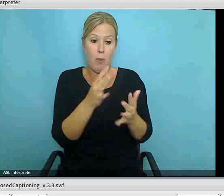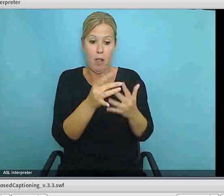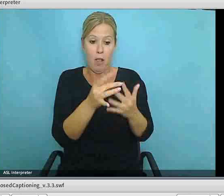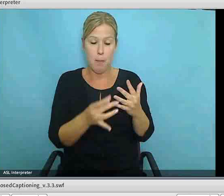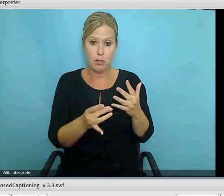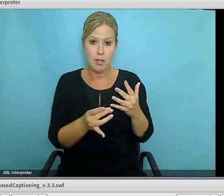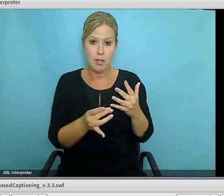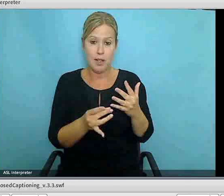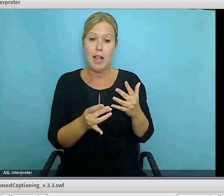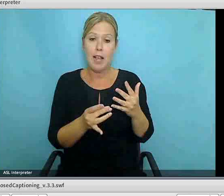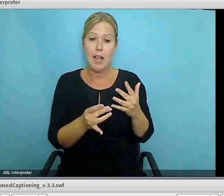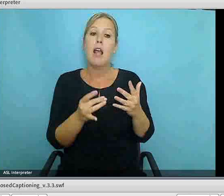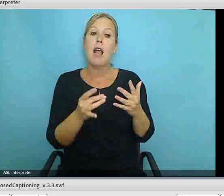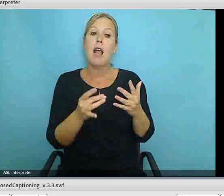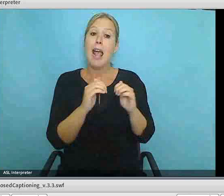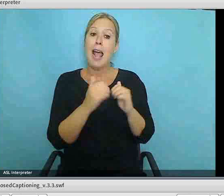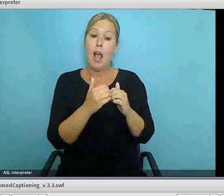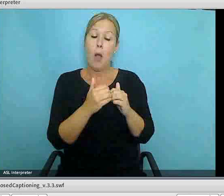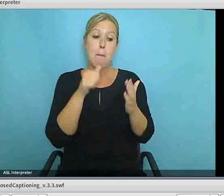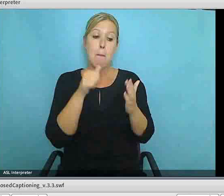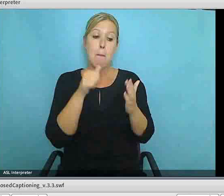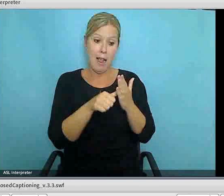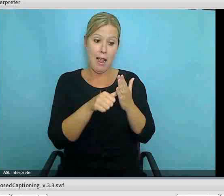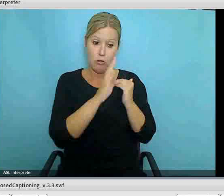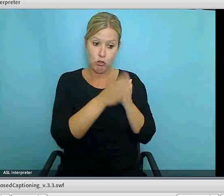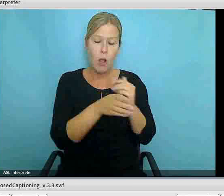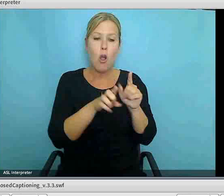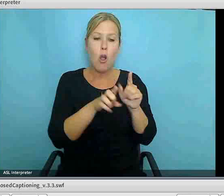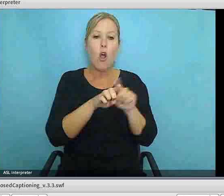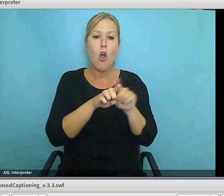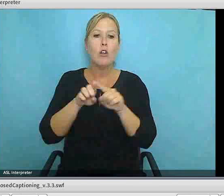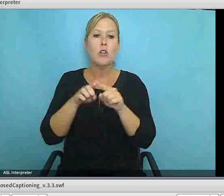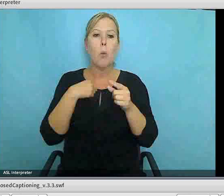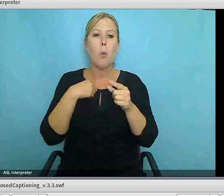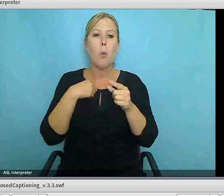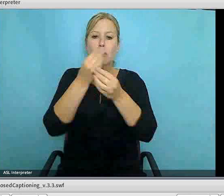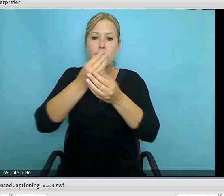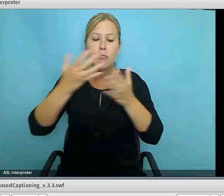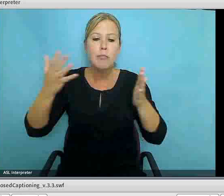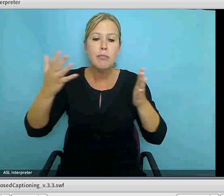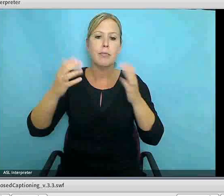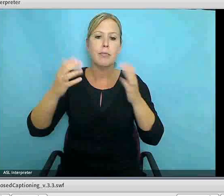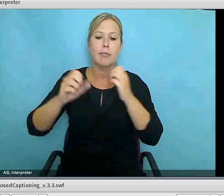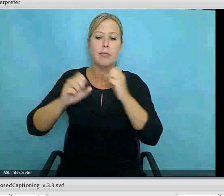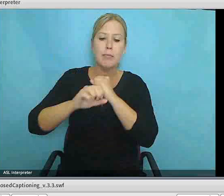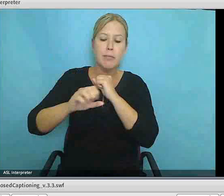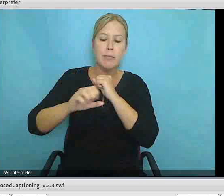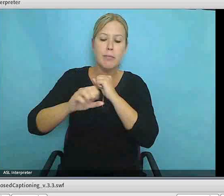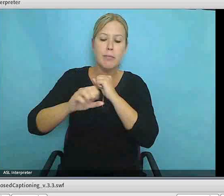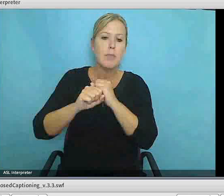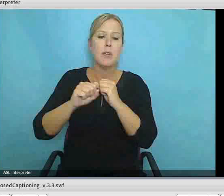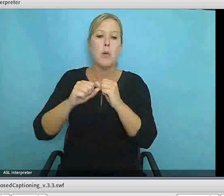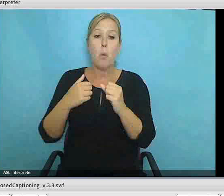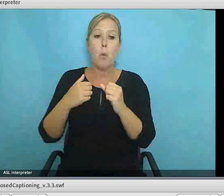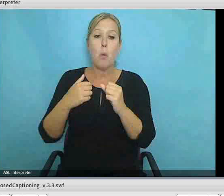So we're -- the One Care program is officially open for enrollment. Great.